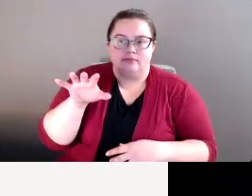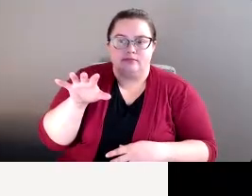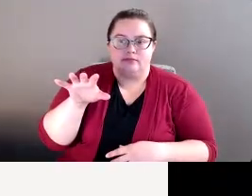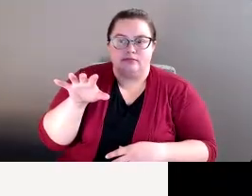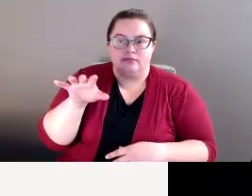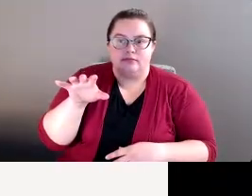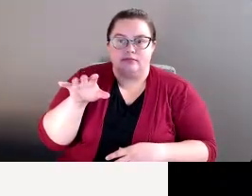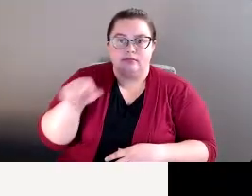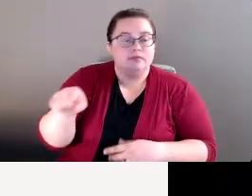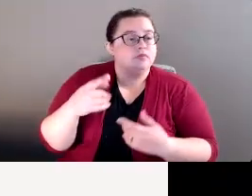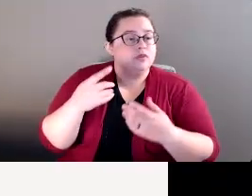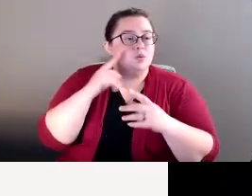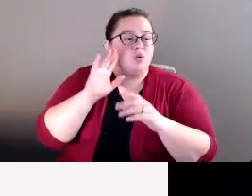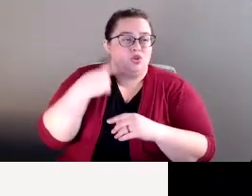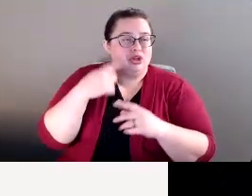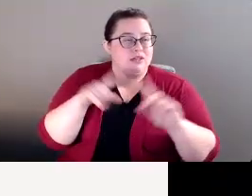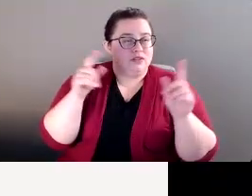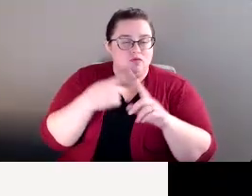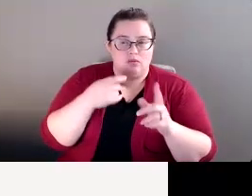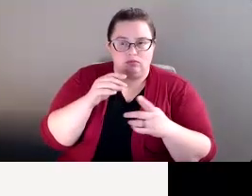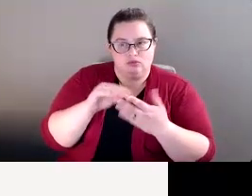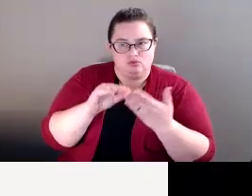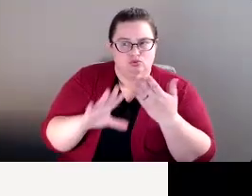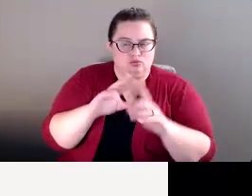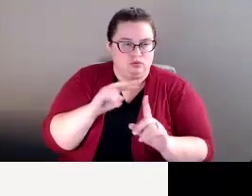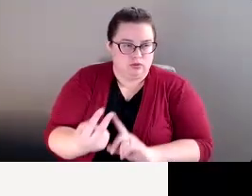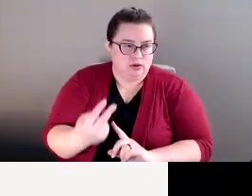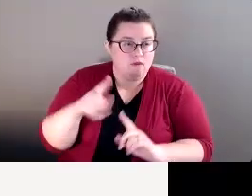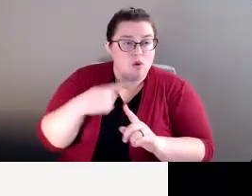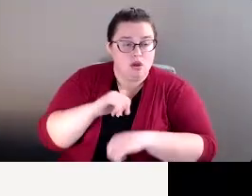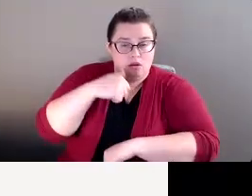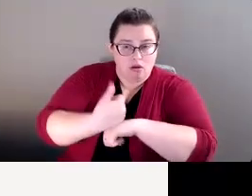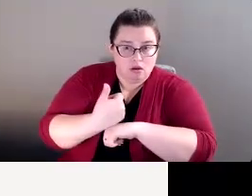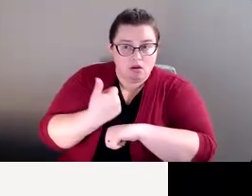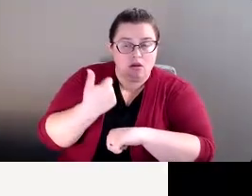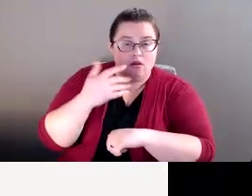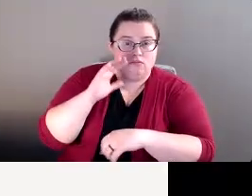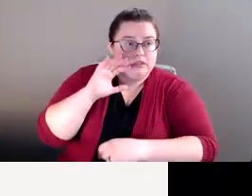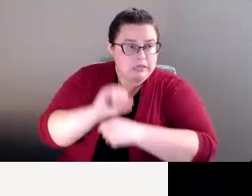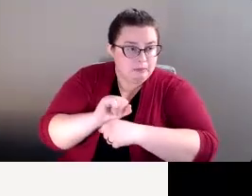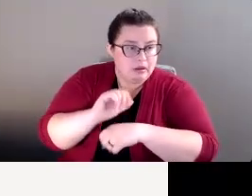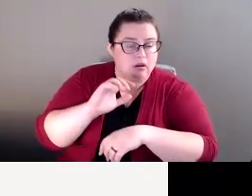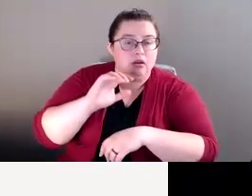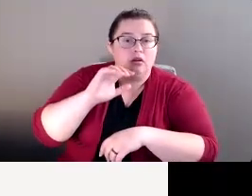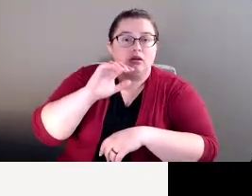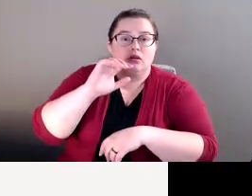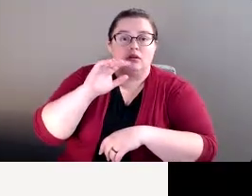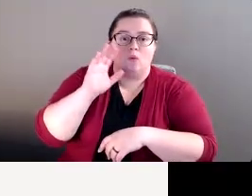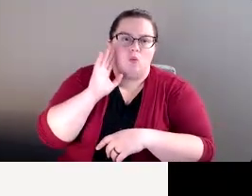Once you enable your course, and you create an assignment, it'll still follow pretty much the same